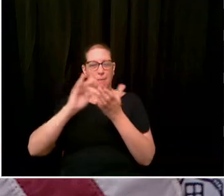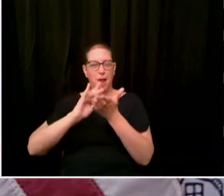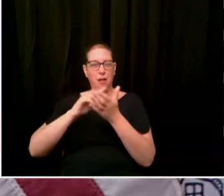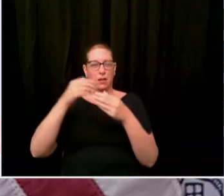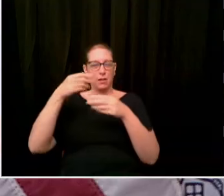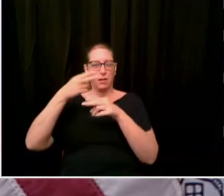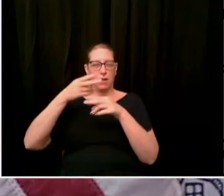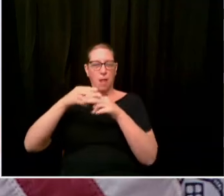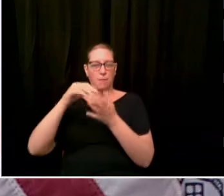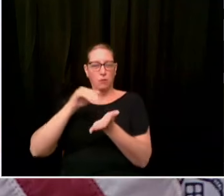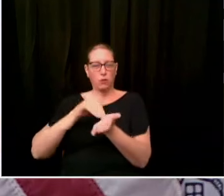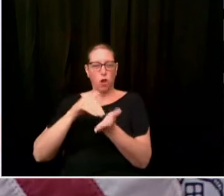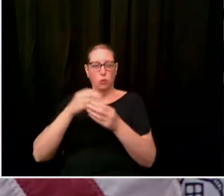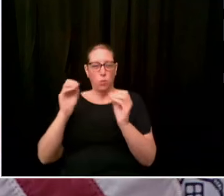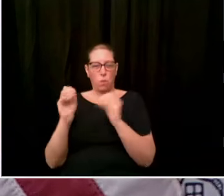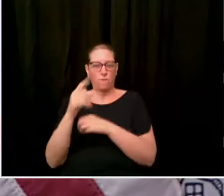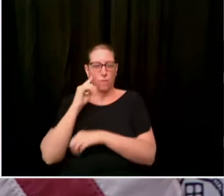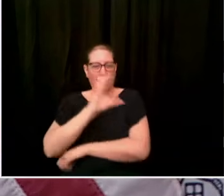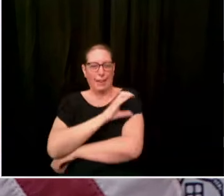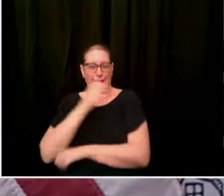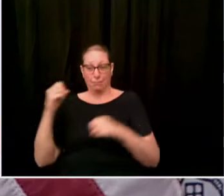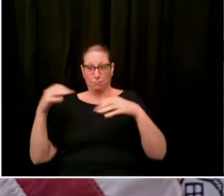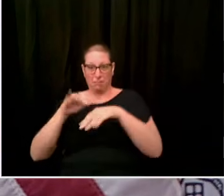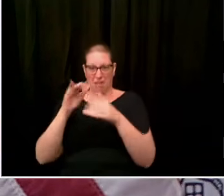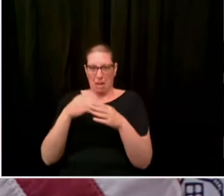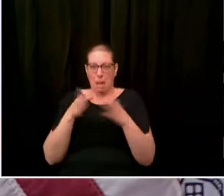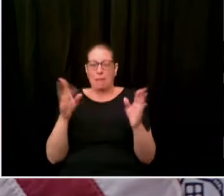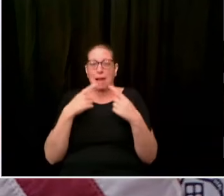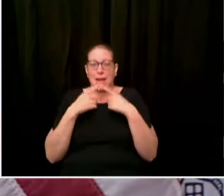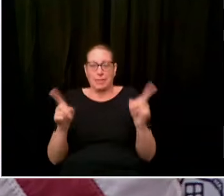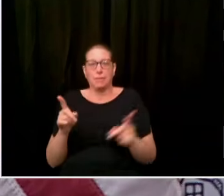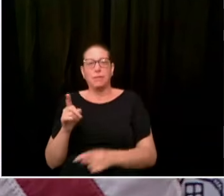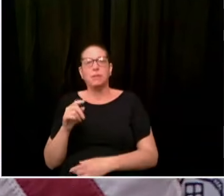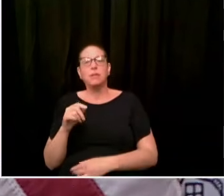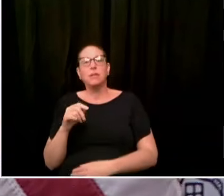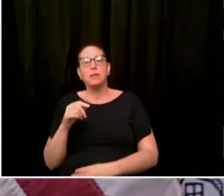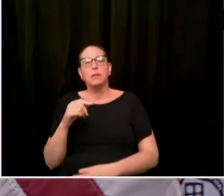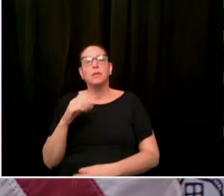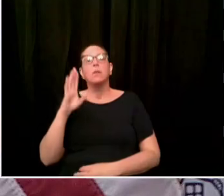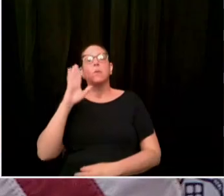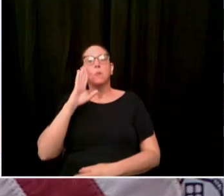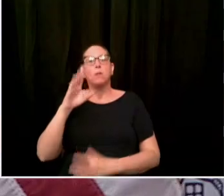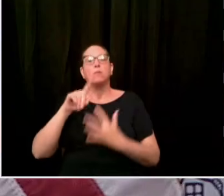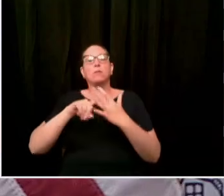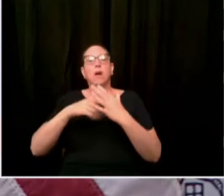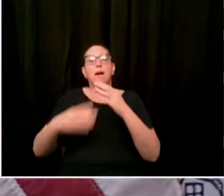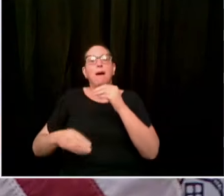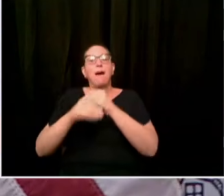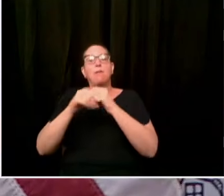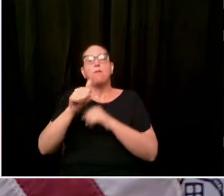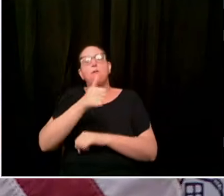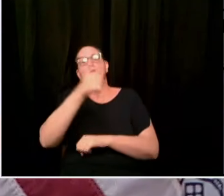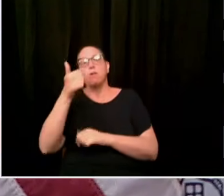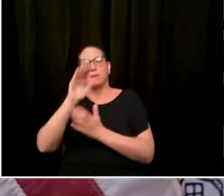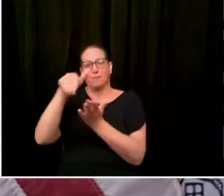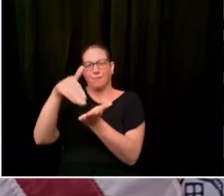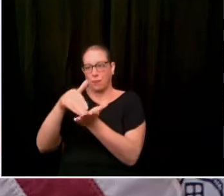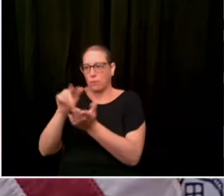STARTING TO COORDINATE WITH THEM. OBVIOUSLY THEY CAN BE IMPORTANT PLACES FOR TESTING AS WELL. WE ARE GOING TO BE DOING MORE